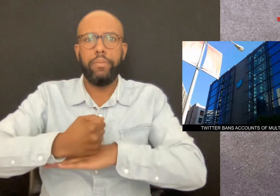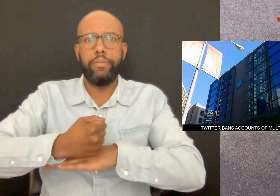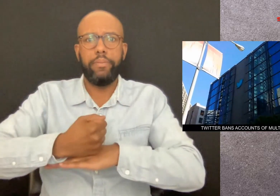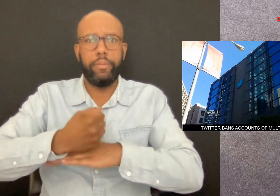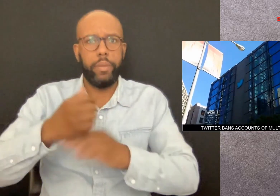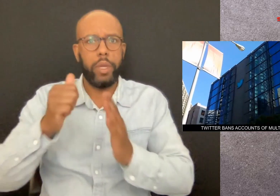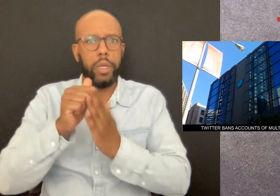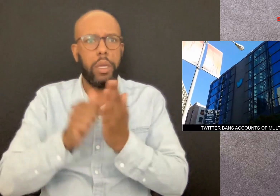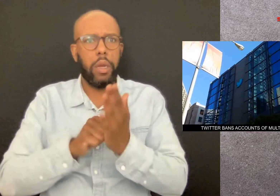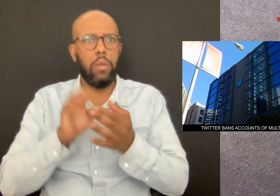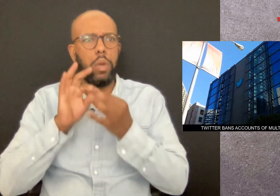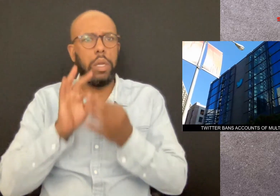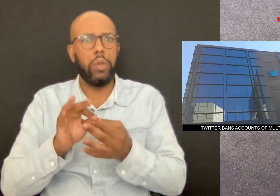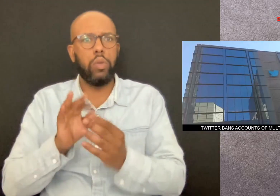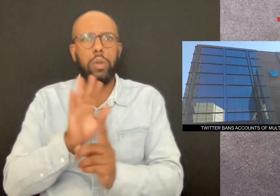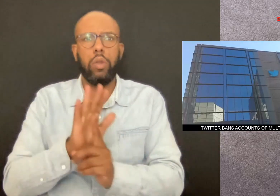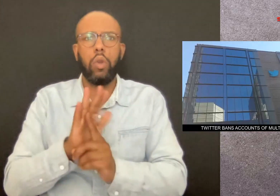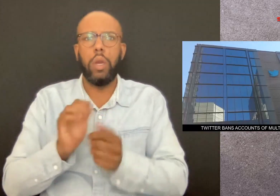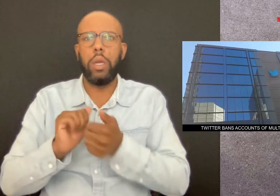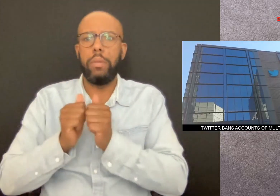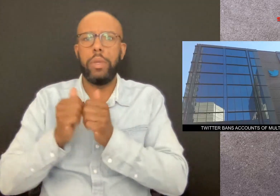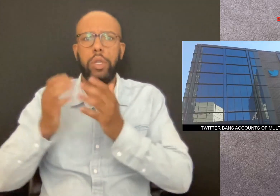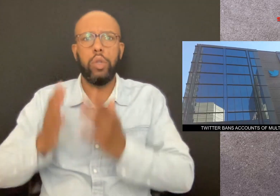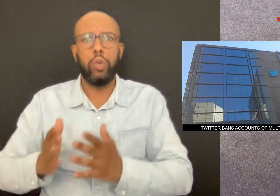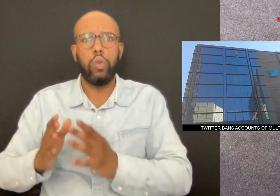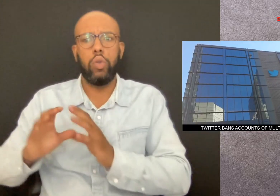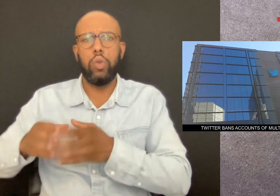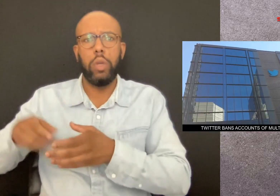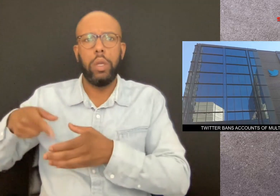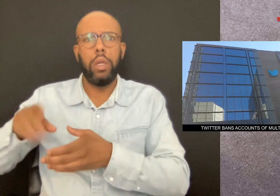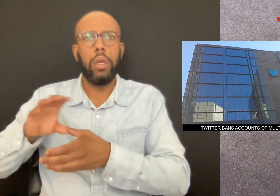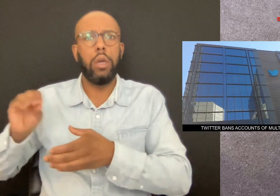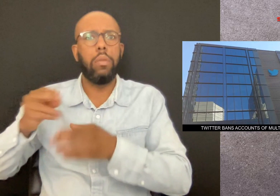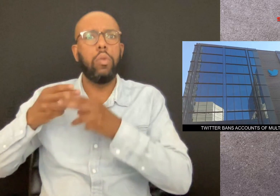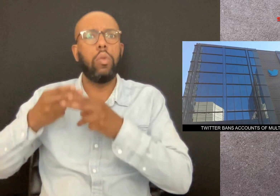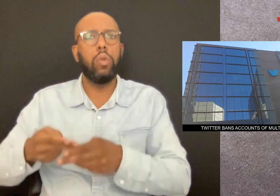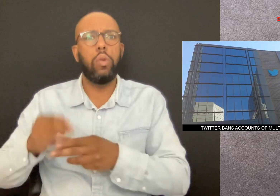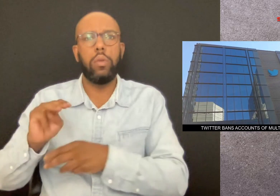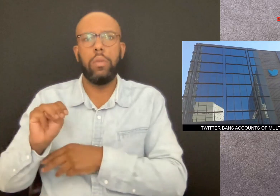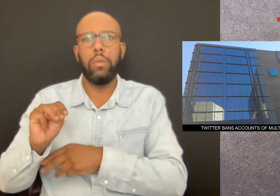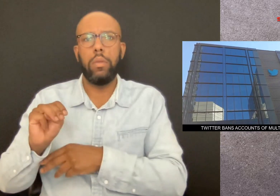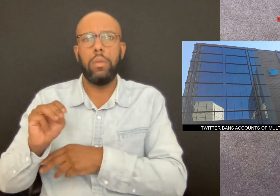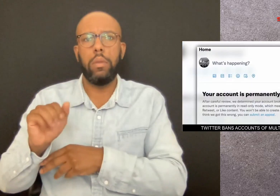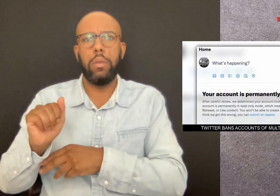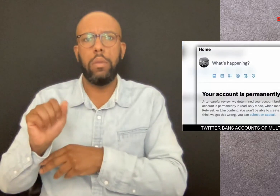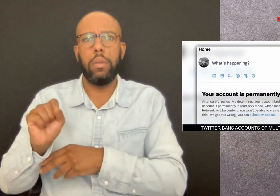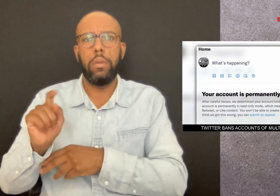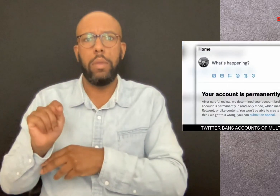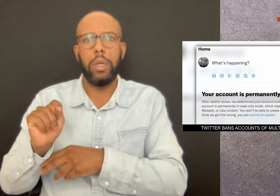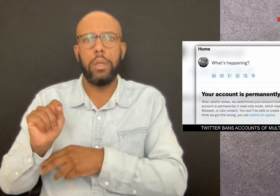earlier on Thursday Twitter shut down an account belonging to emerging competitor mastodon